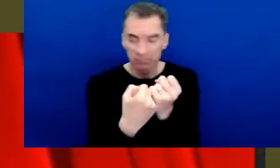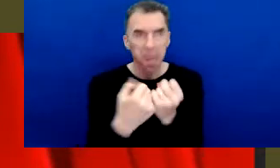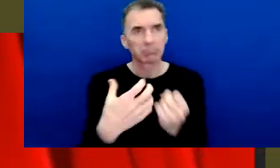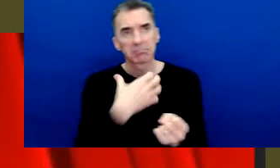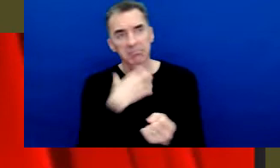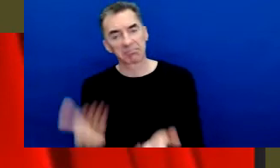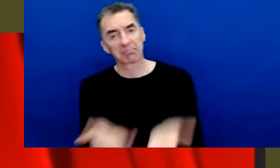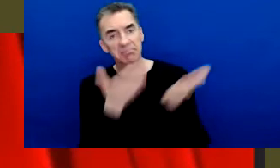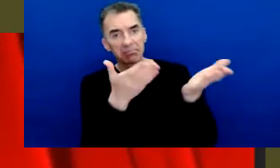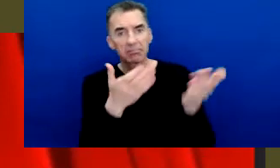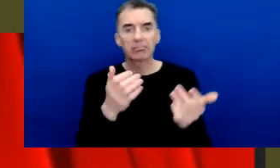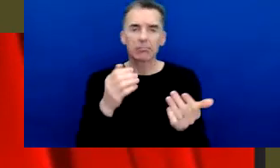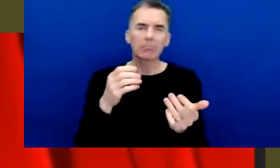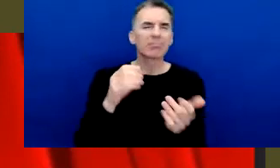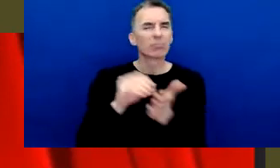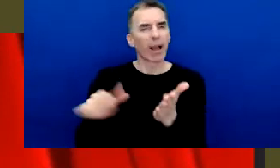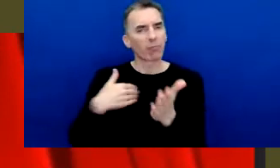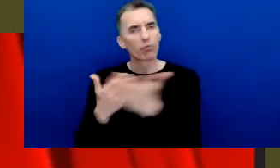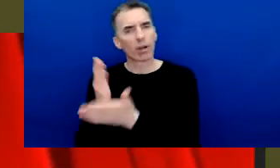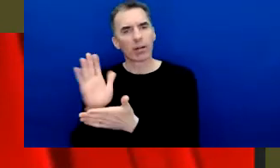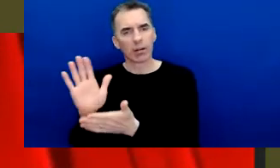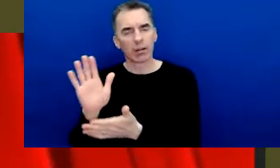But in a perfect world, we want to avoid drama.